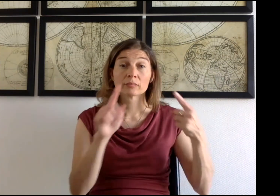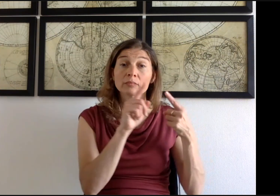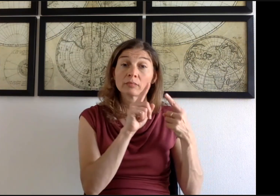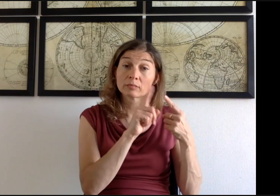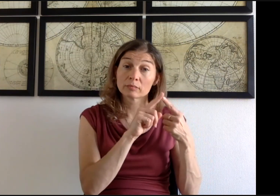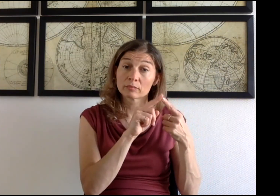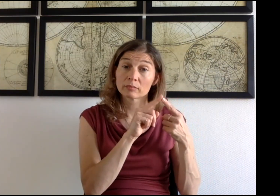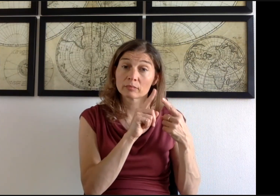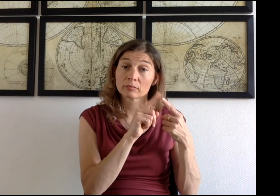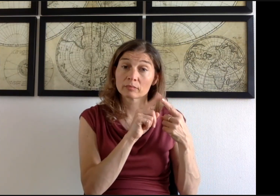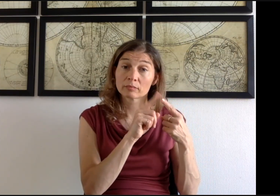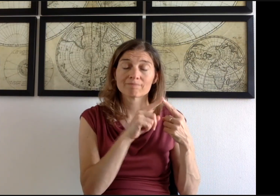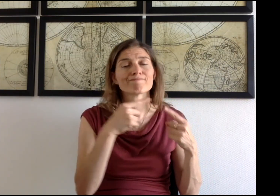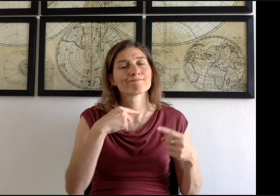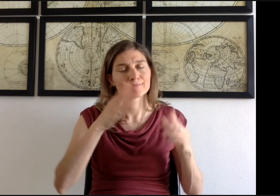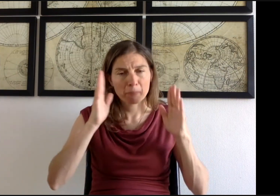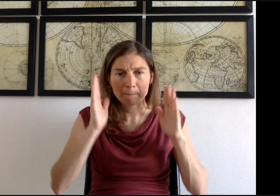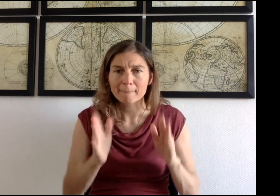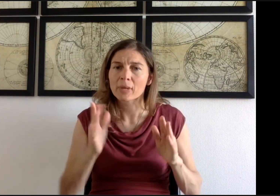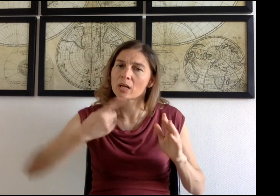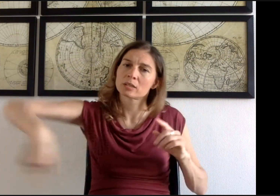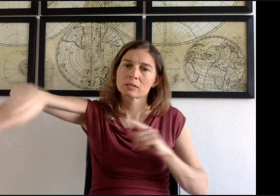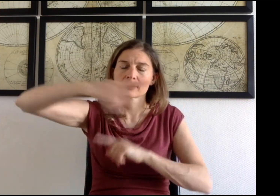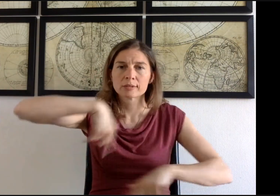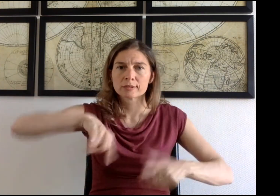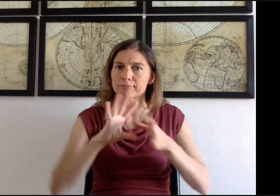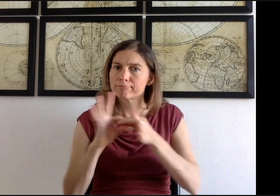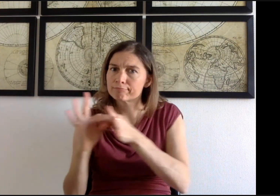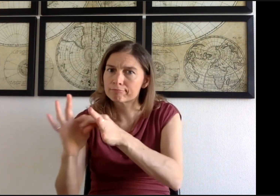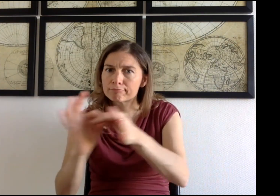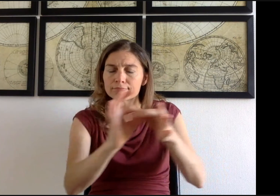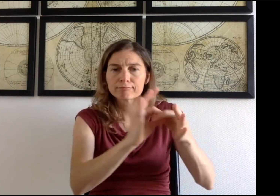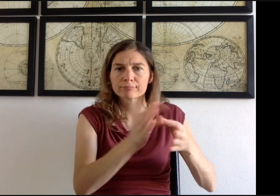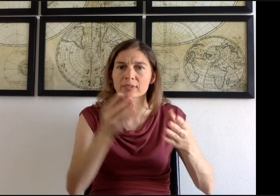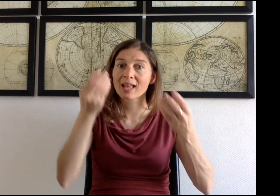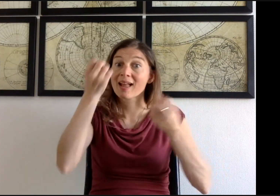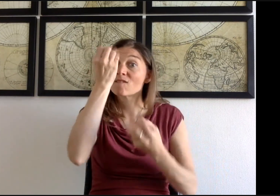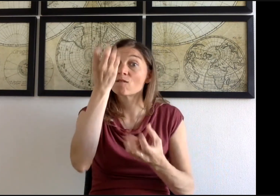and we should exchange information and to hear about the good practices